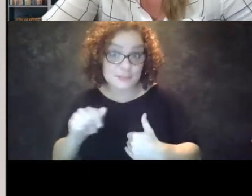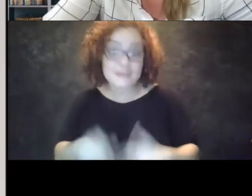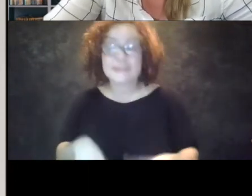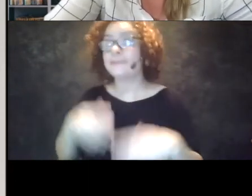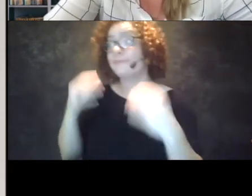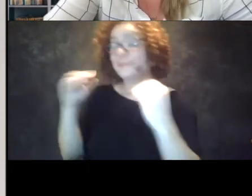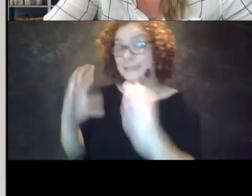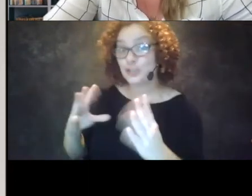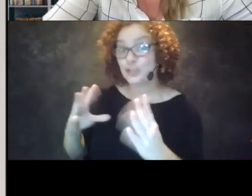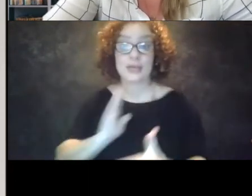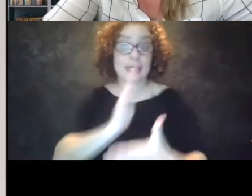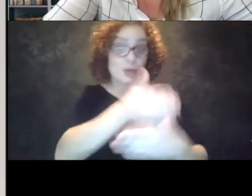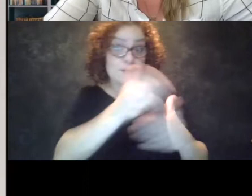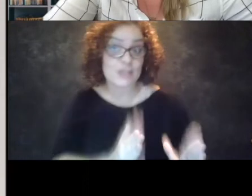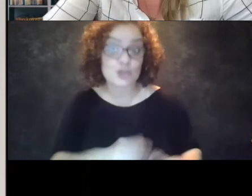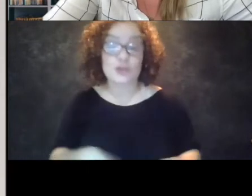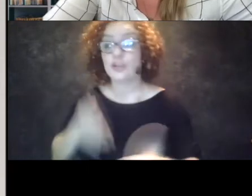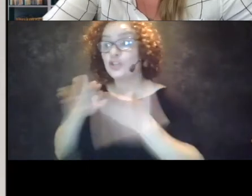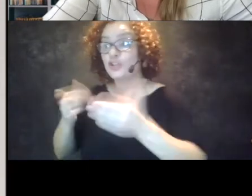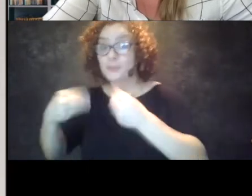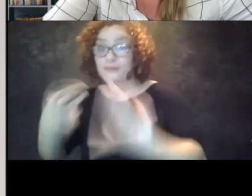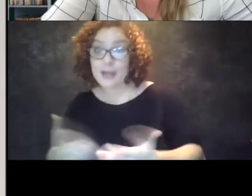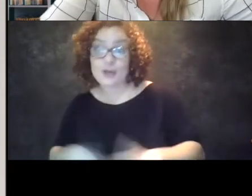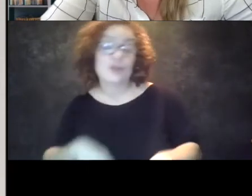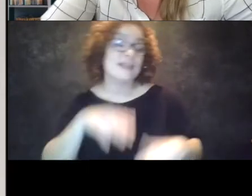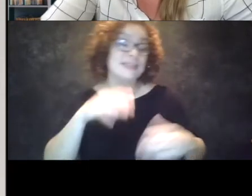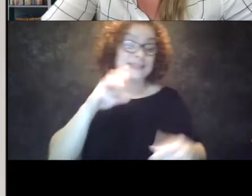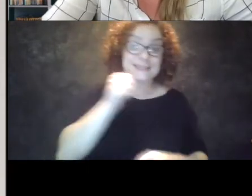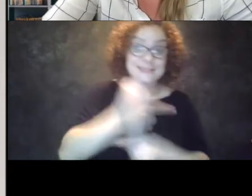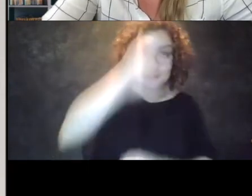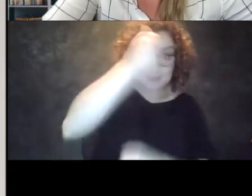service provider, parents, sibling and informed peer. It could really be whoever you think